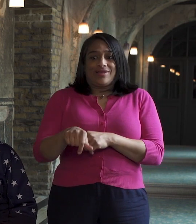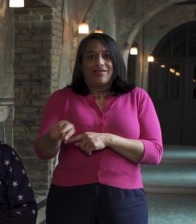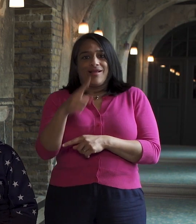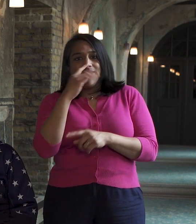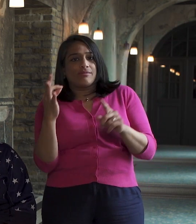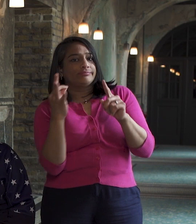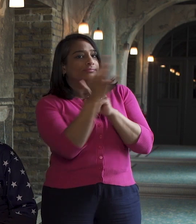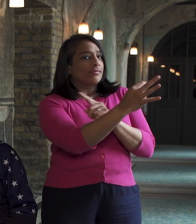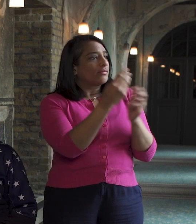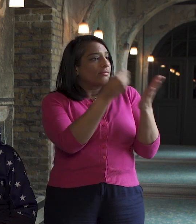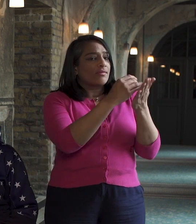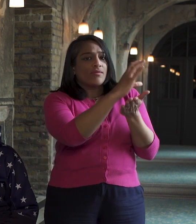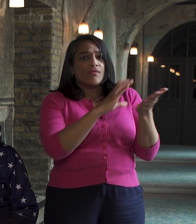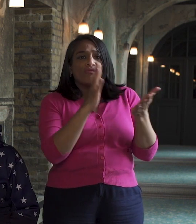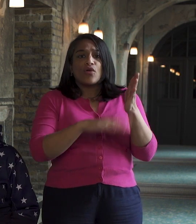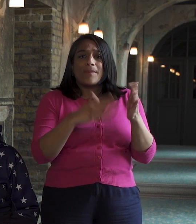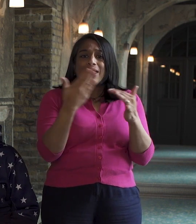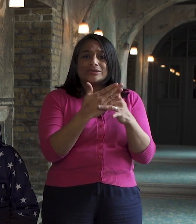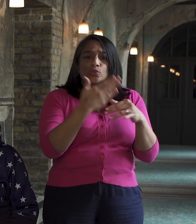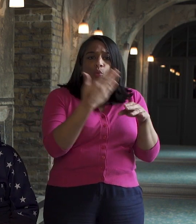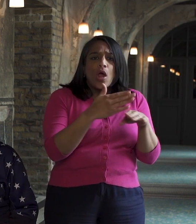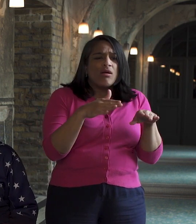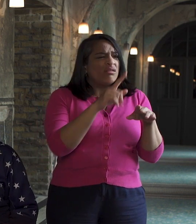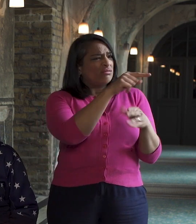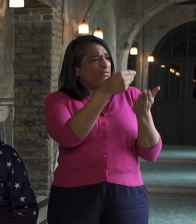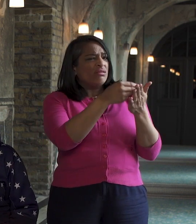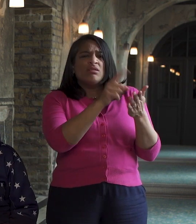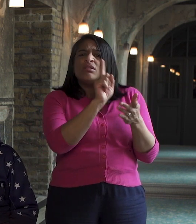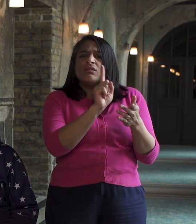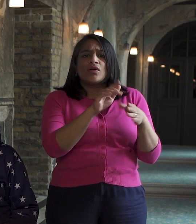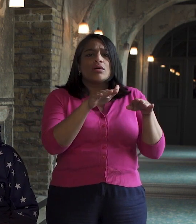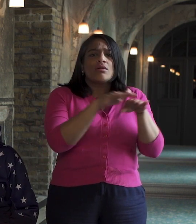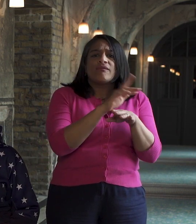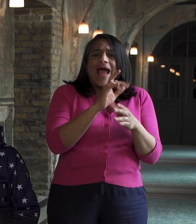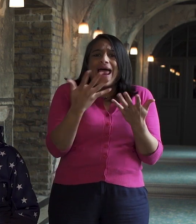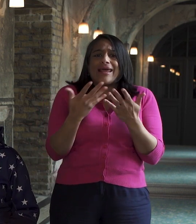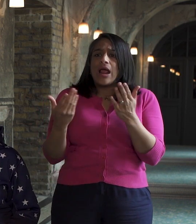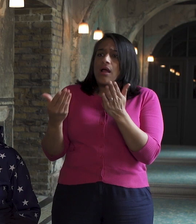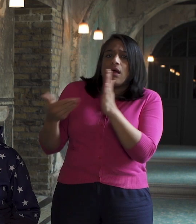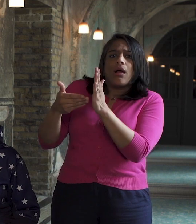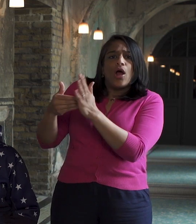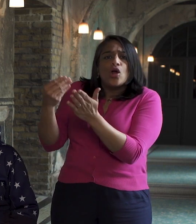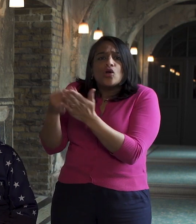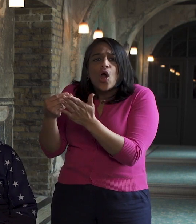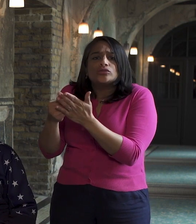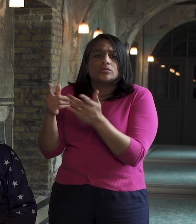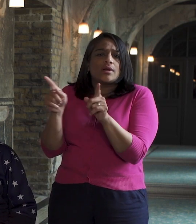biscuit, biscuit to cover the costs of any additional support needs, biscuit including equipment, travel and support workers.